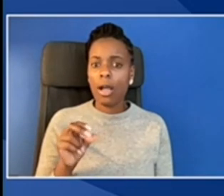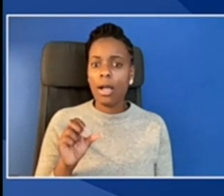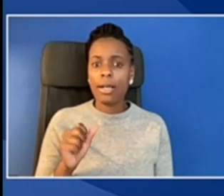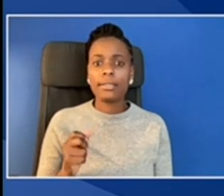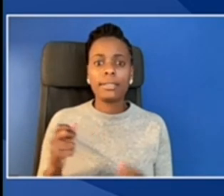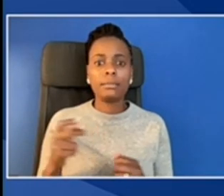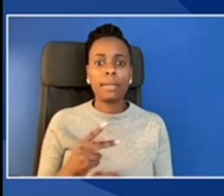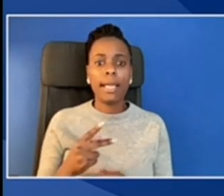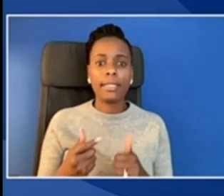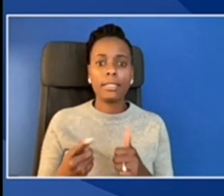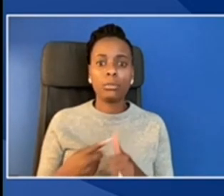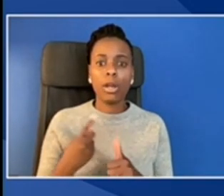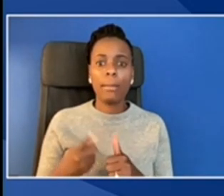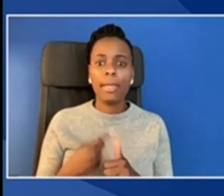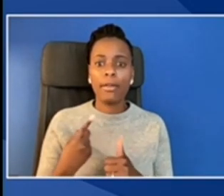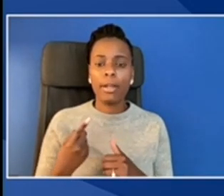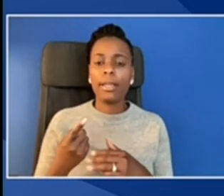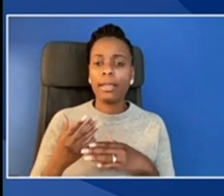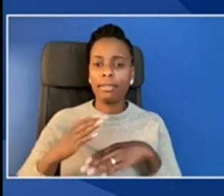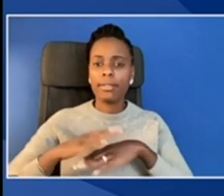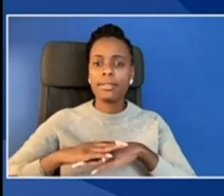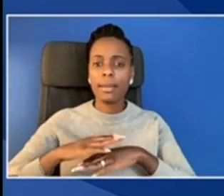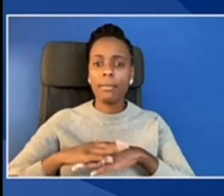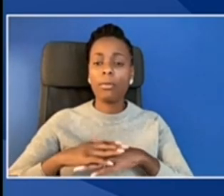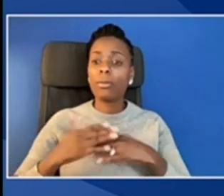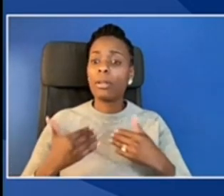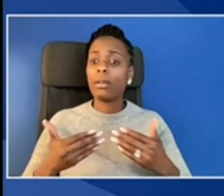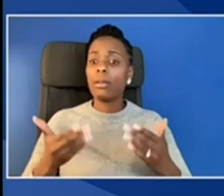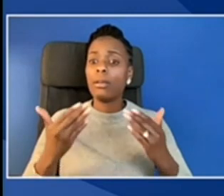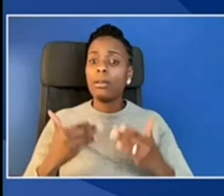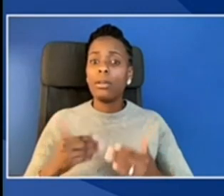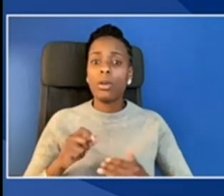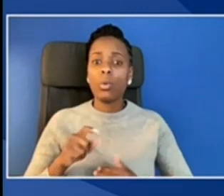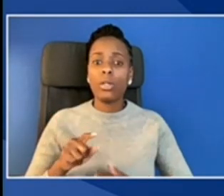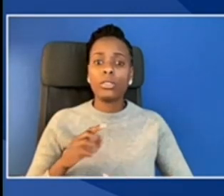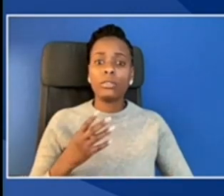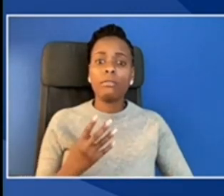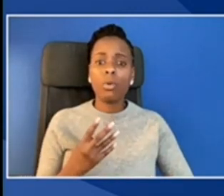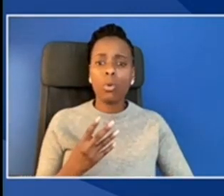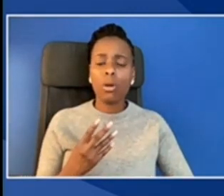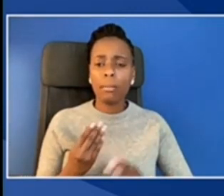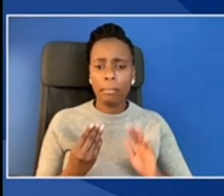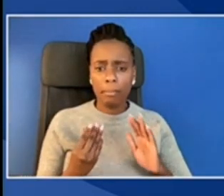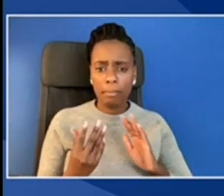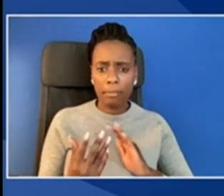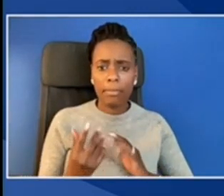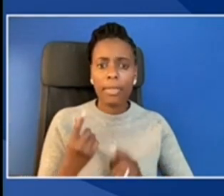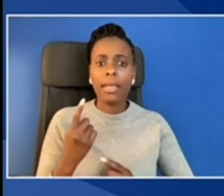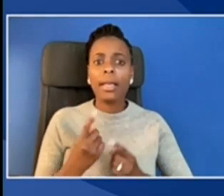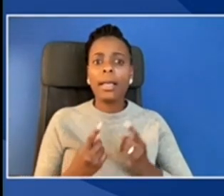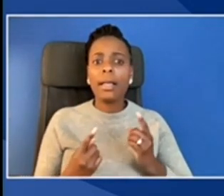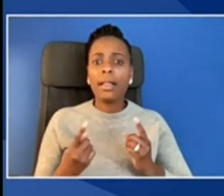I'm moving on to question four. And just a quick note about question four. I believe there might be a formatting